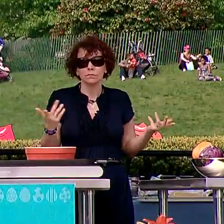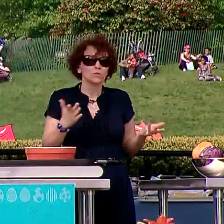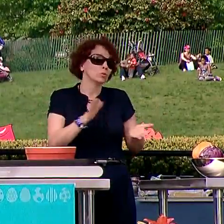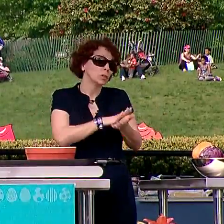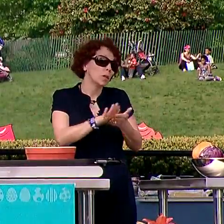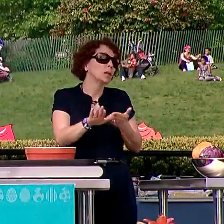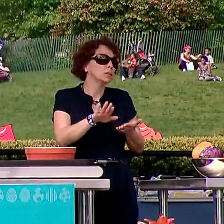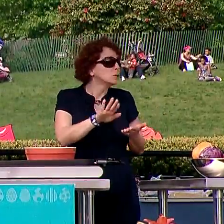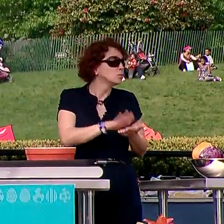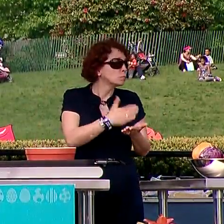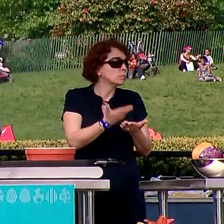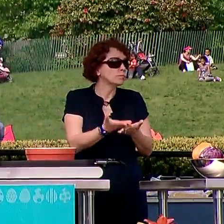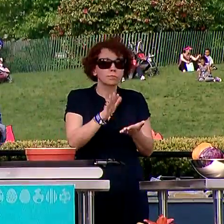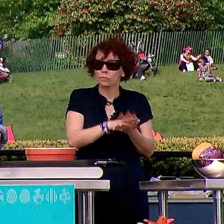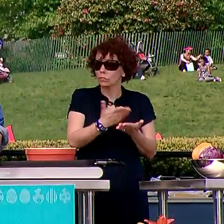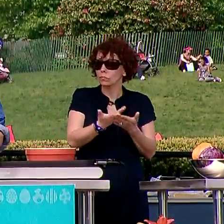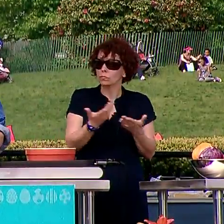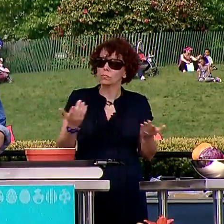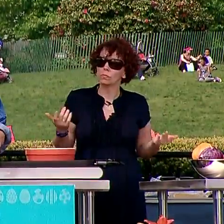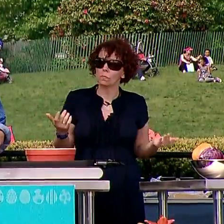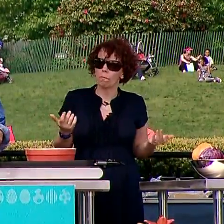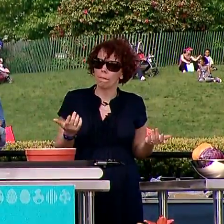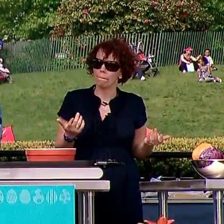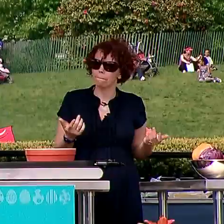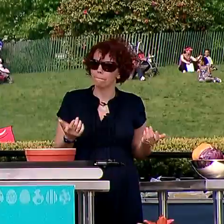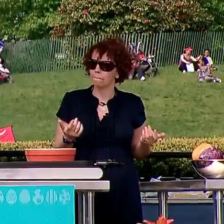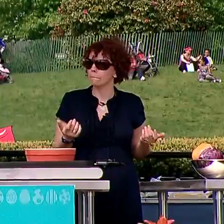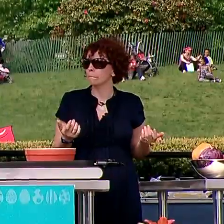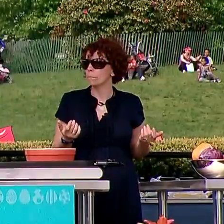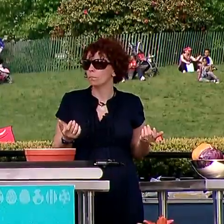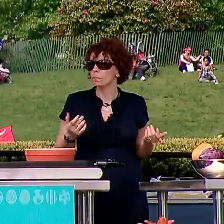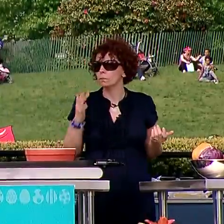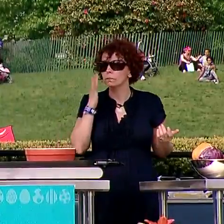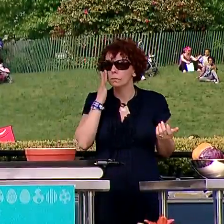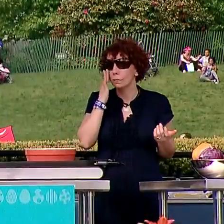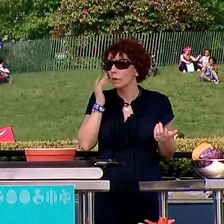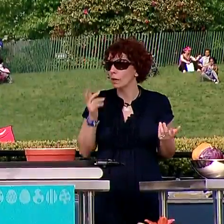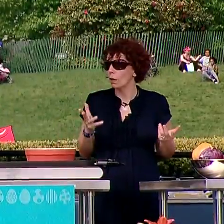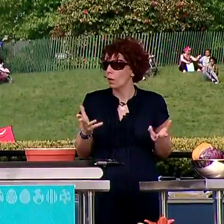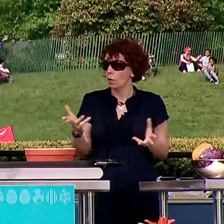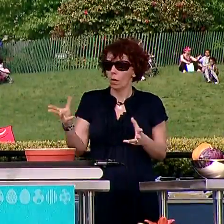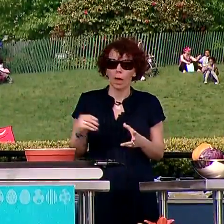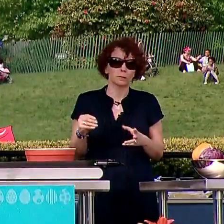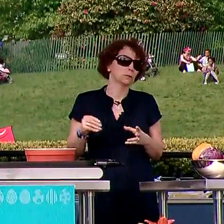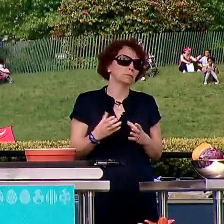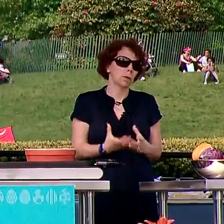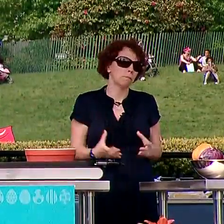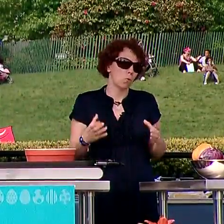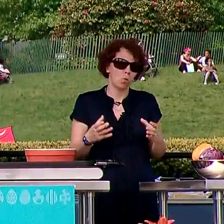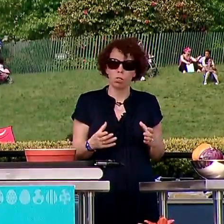And I'm going to put some in my bowl.